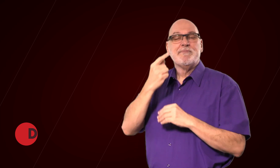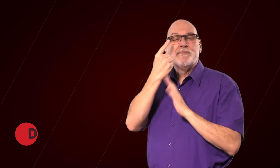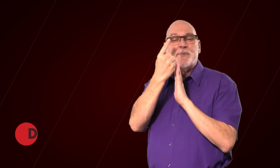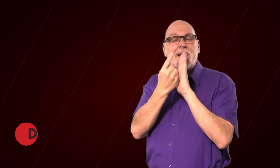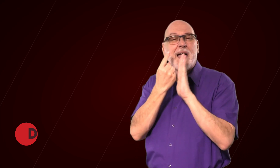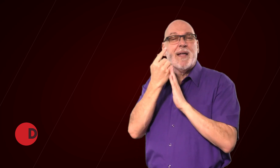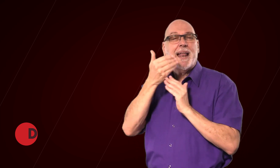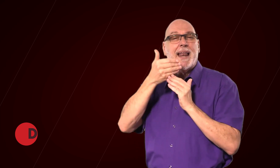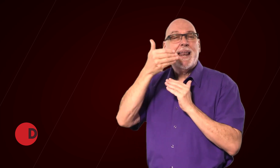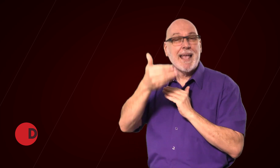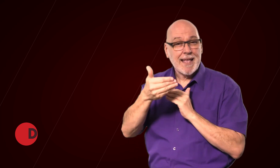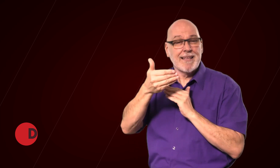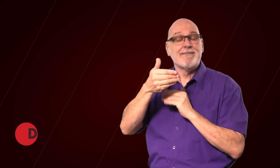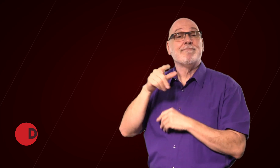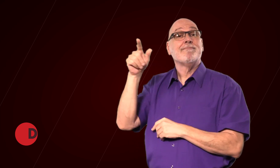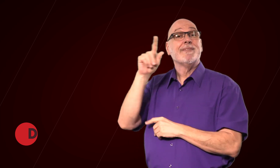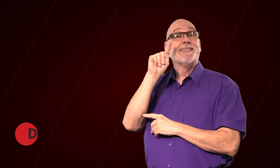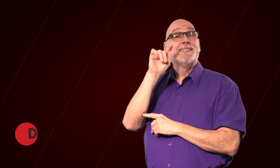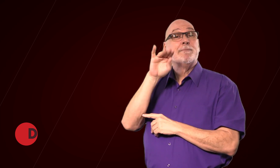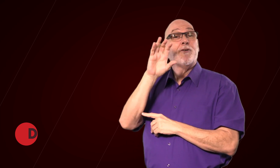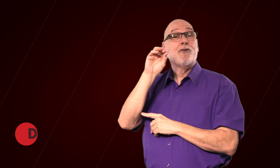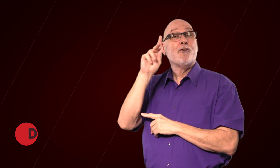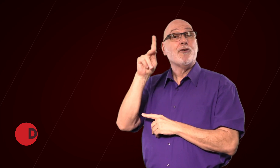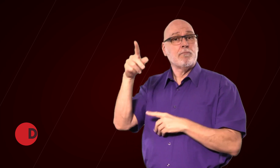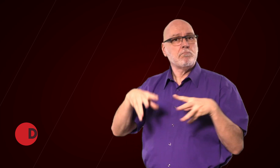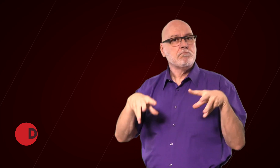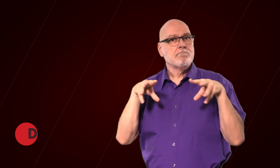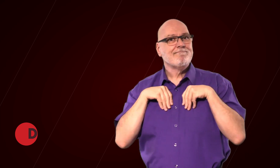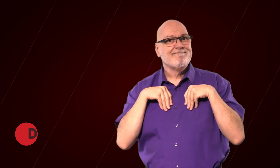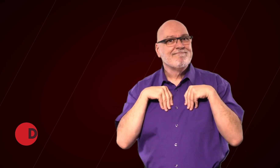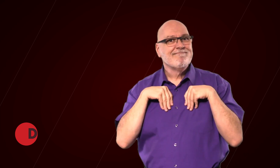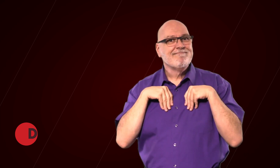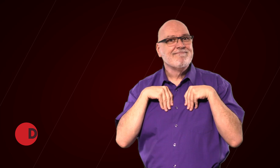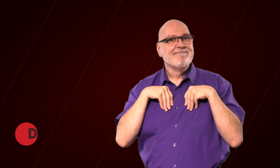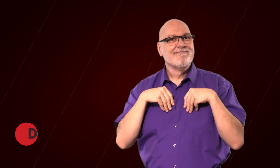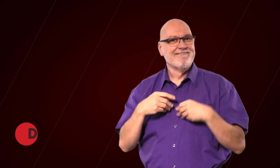About an hour later, Cook had accepted.